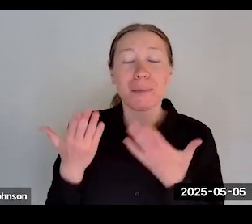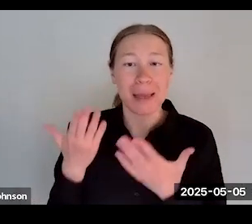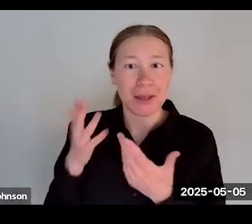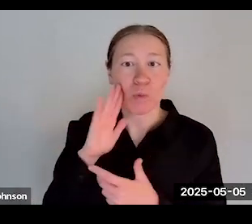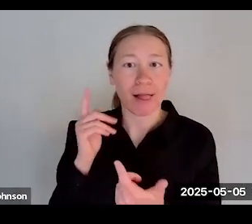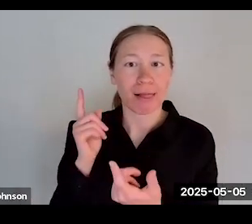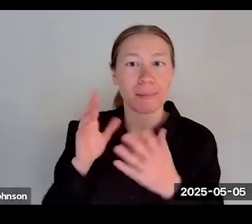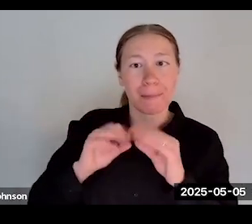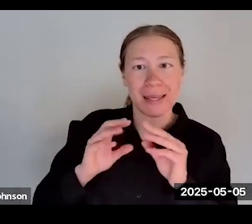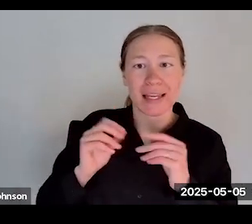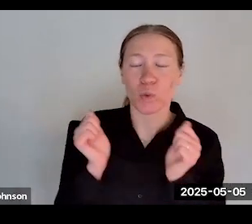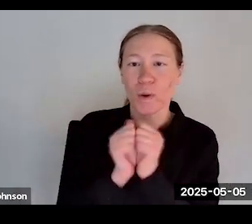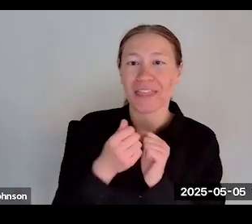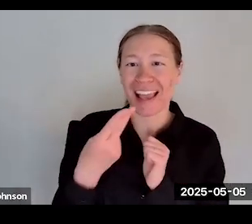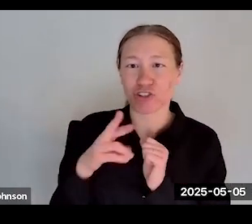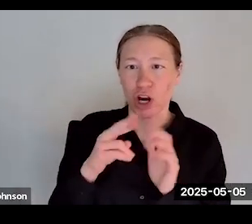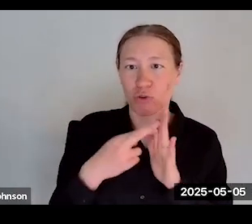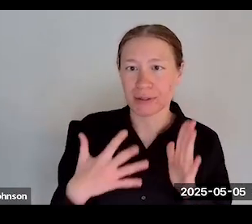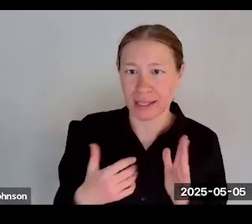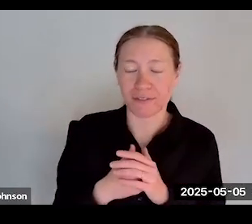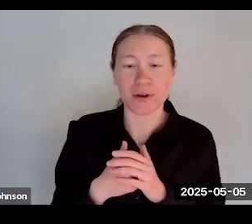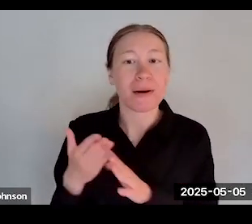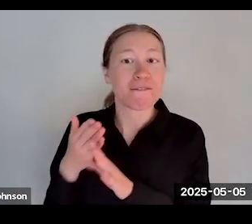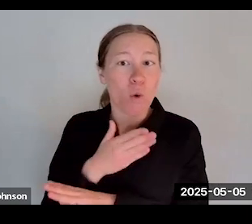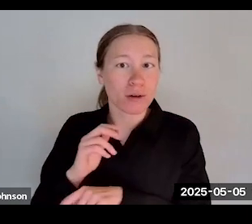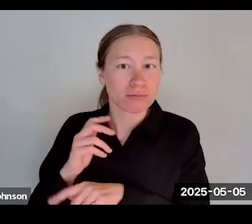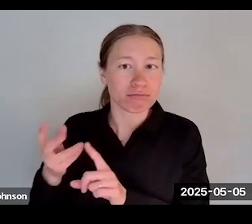before including a supervisor to discuss relevant policy information,